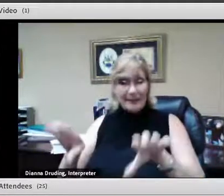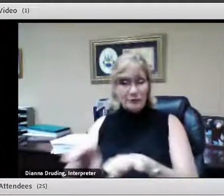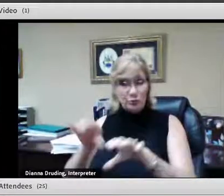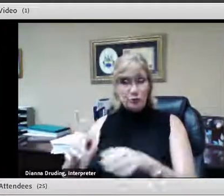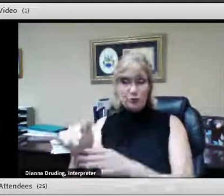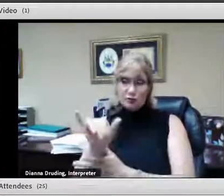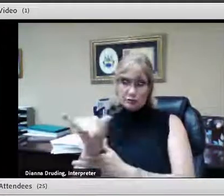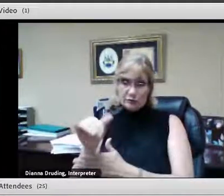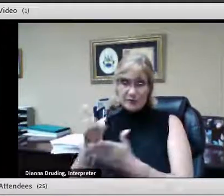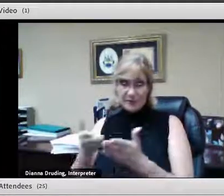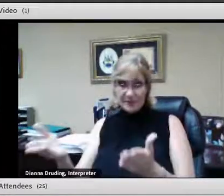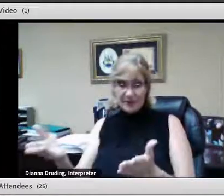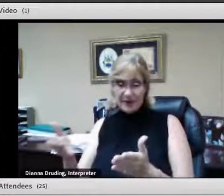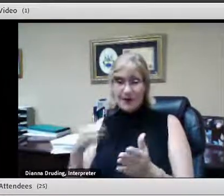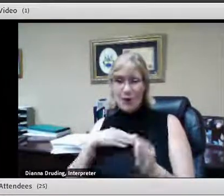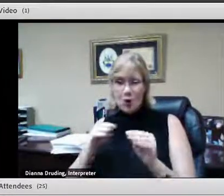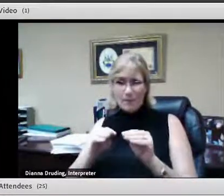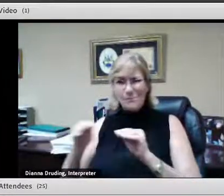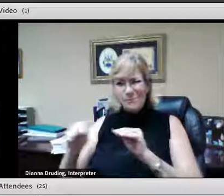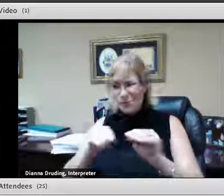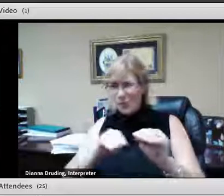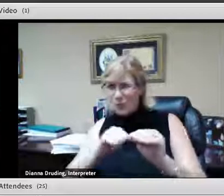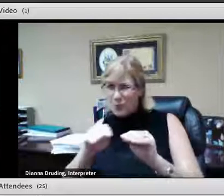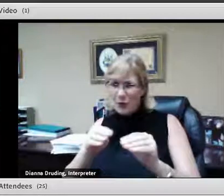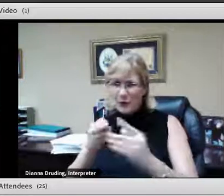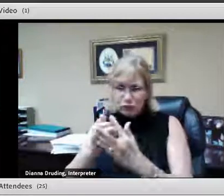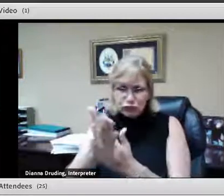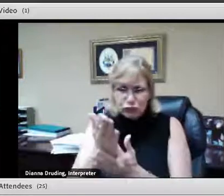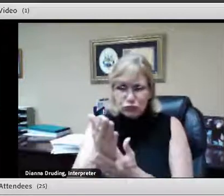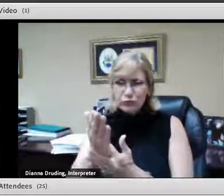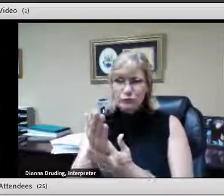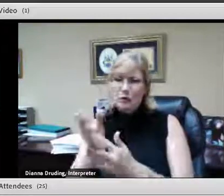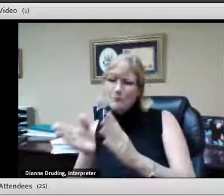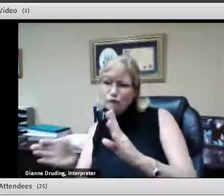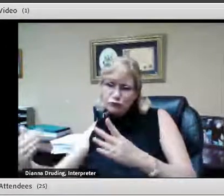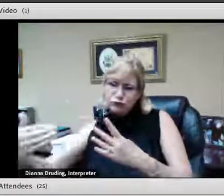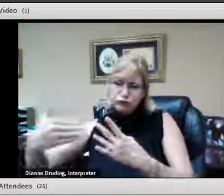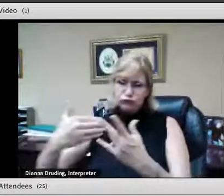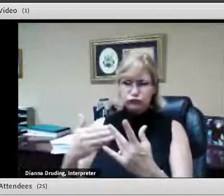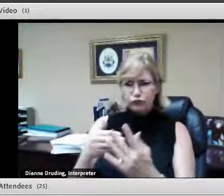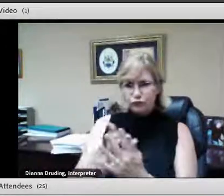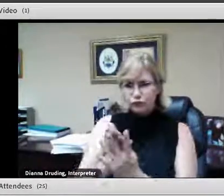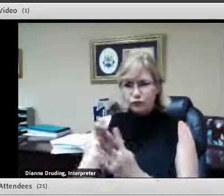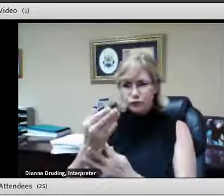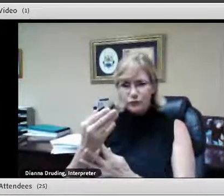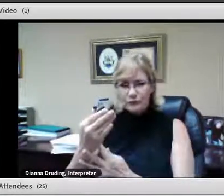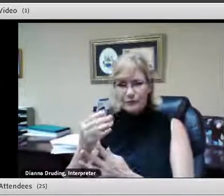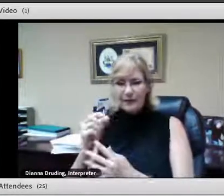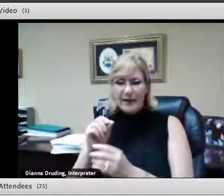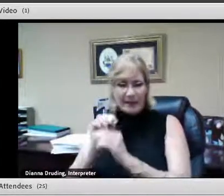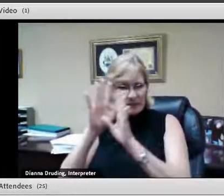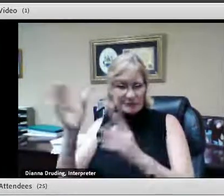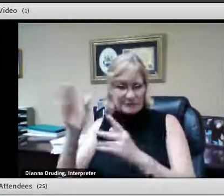but their movement would be a little different. It'd be racing through different obstacles. A clicker-style game, I don't think you'd believe me